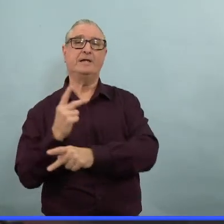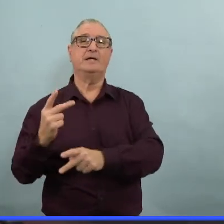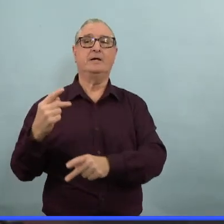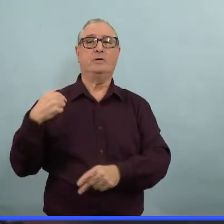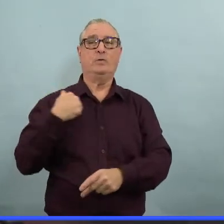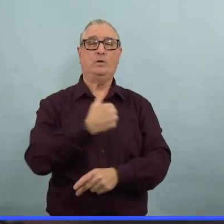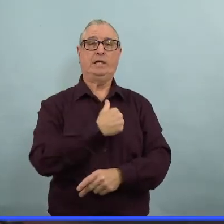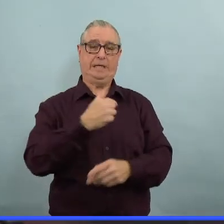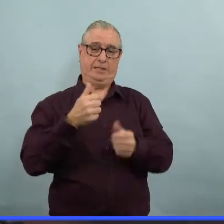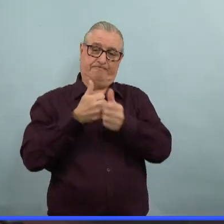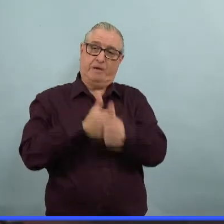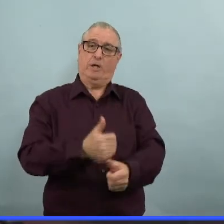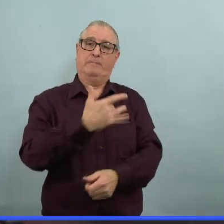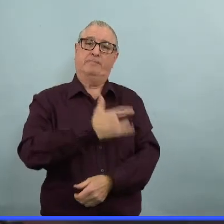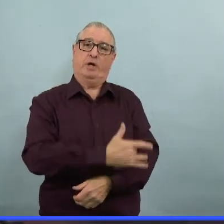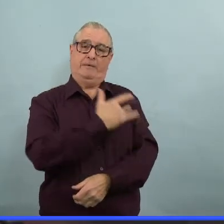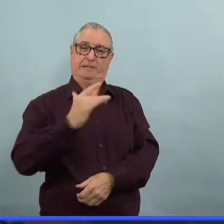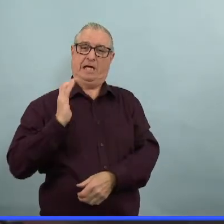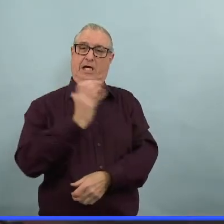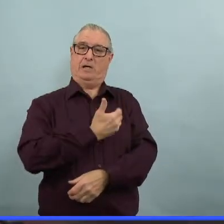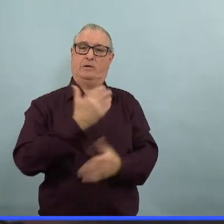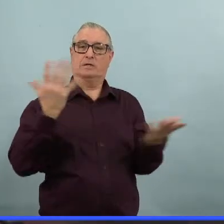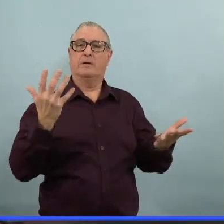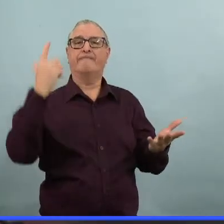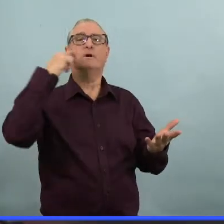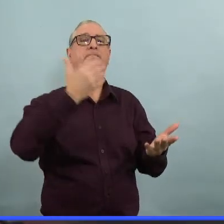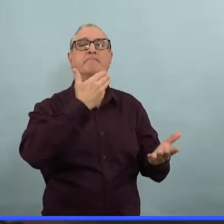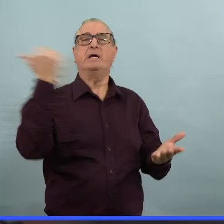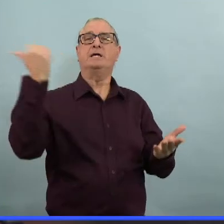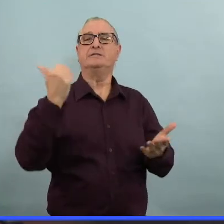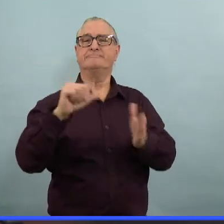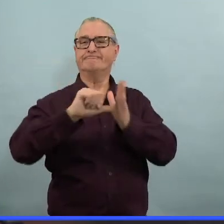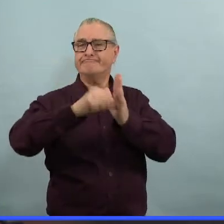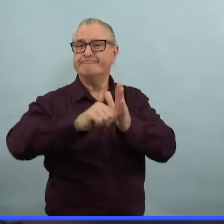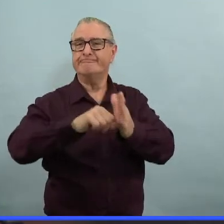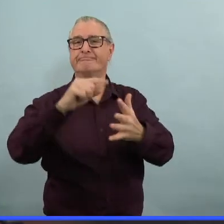and so what's the best way to do that what's the clear way of doing it do we say it's it's one